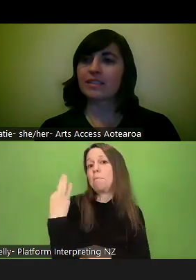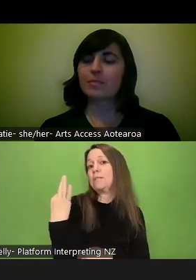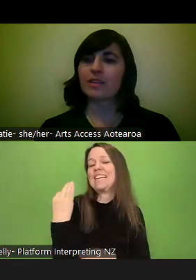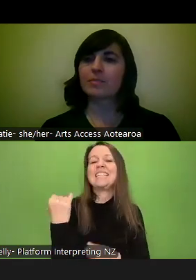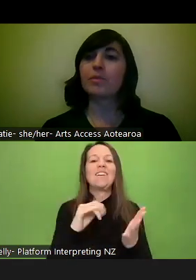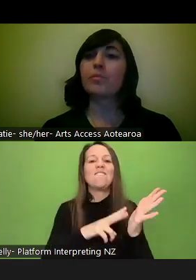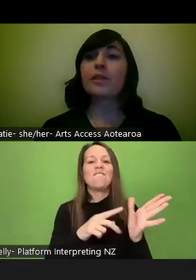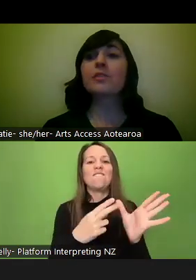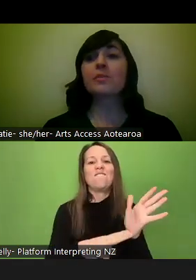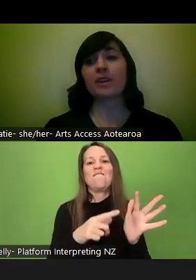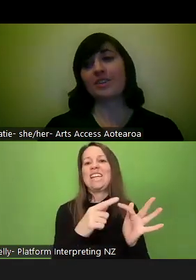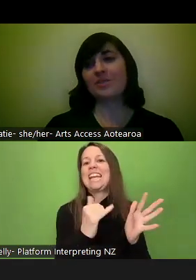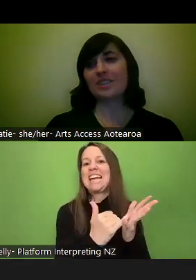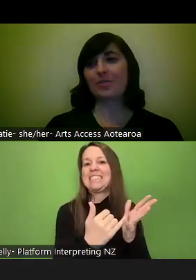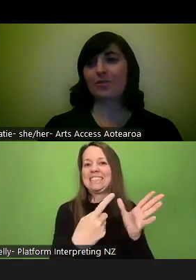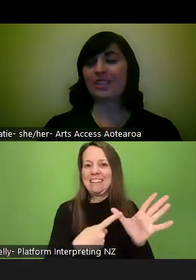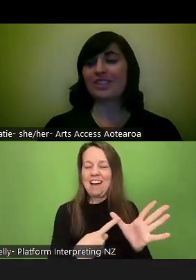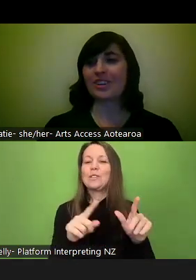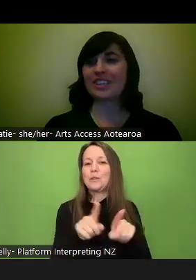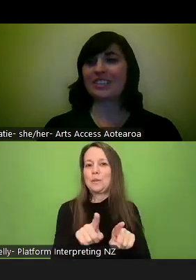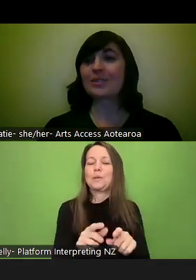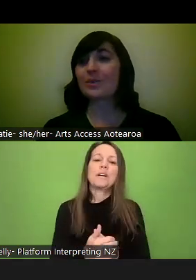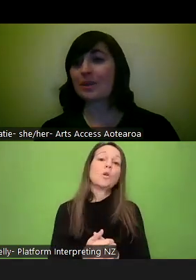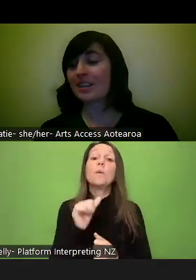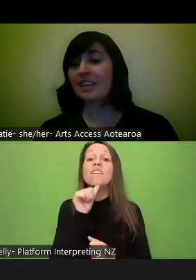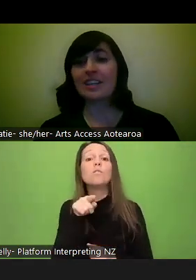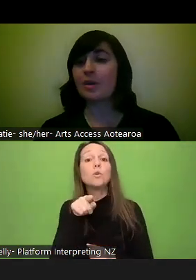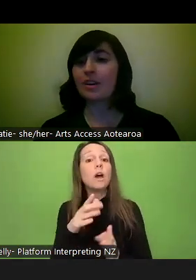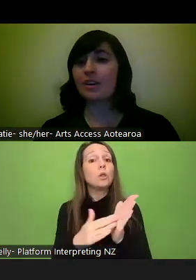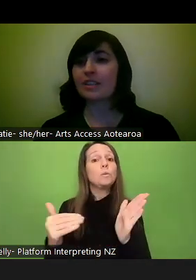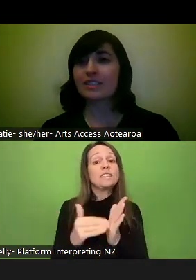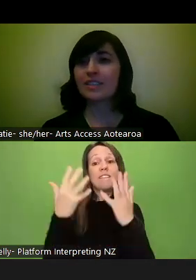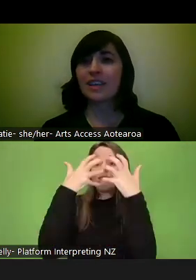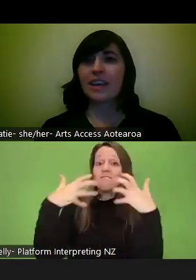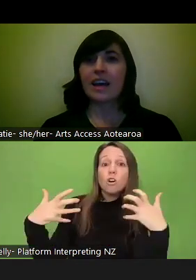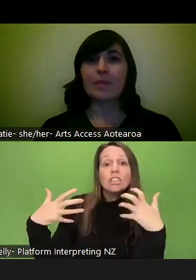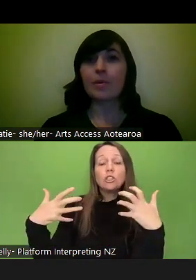as possible, whether you are a New Zealand Fringe artist or an independent artist.